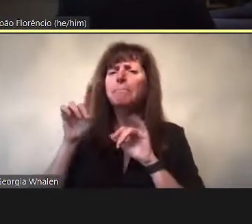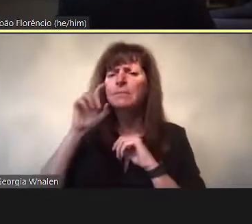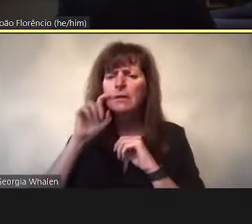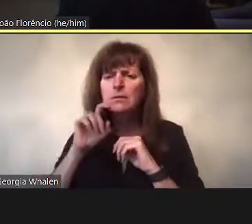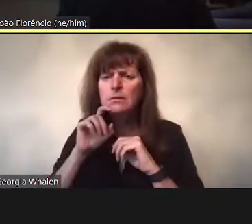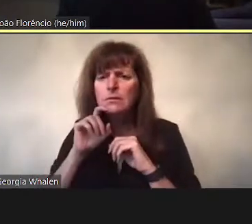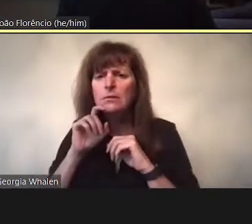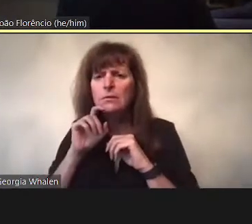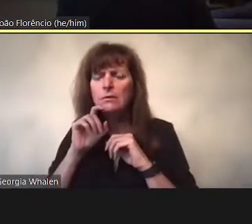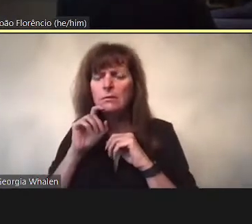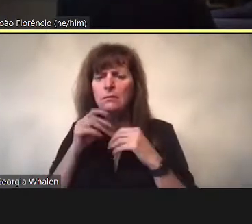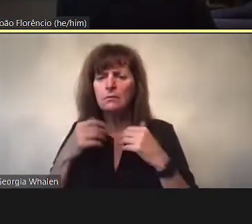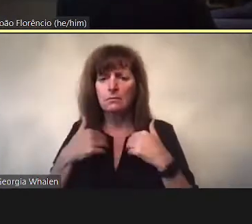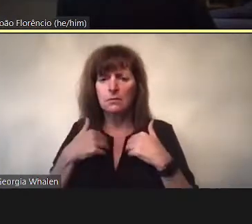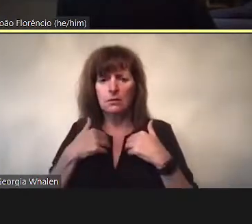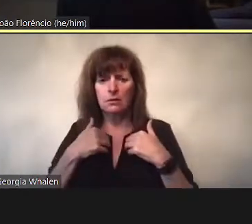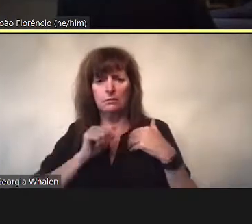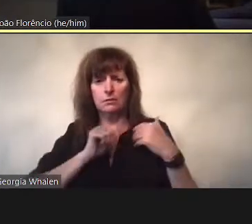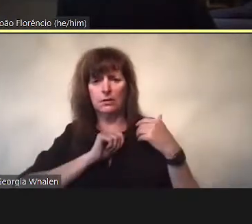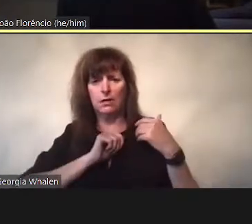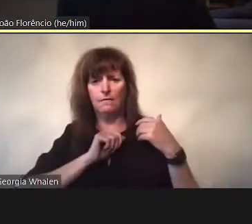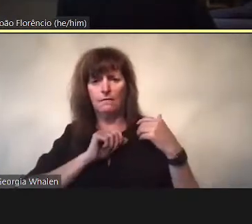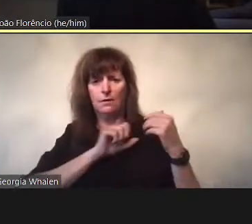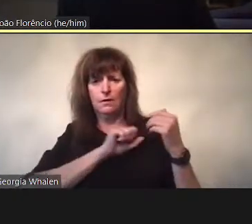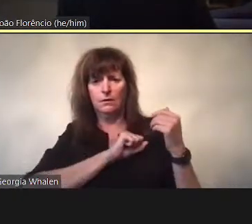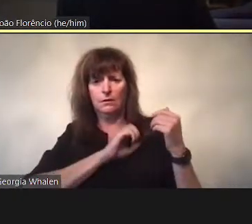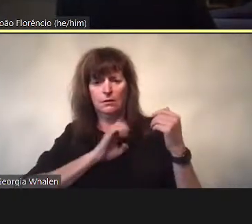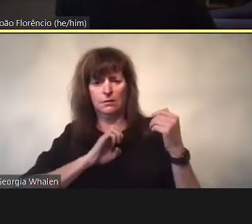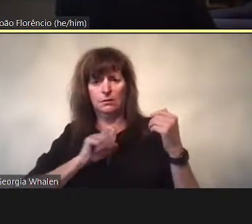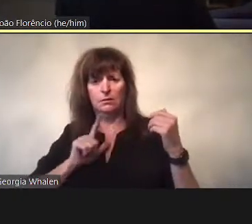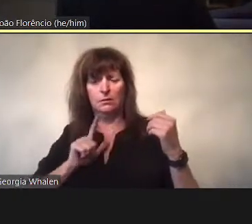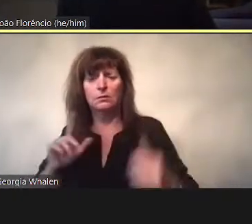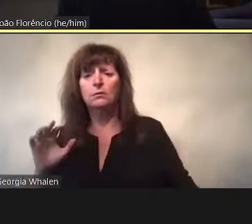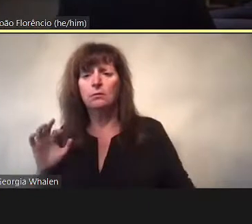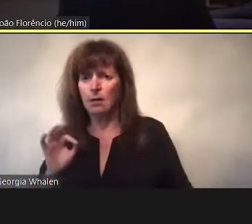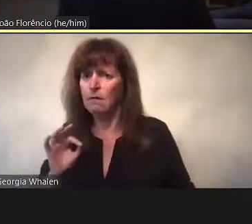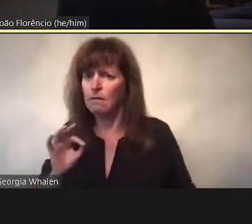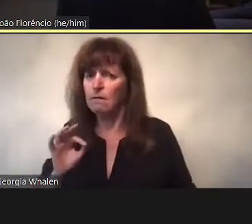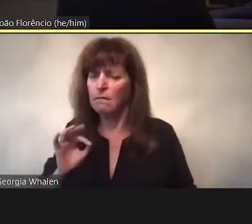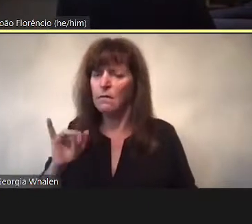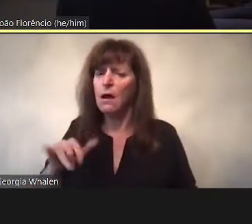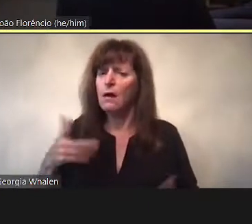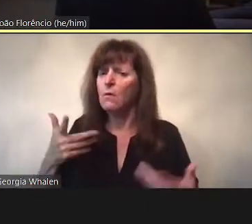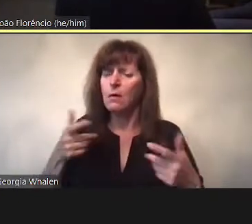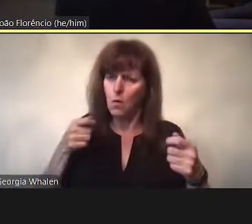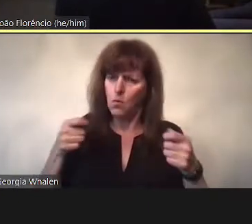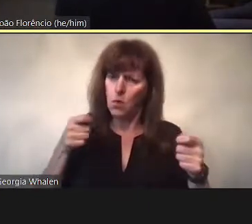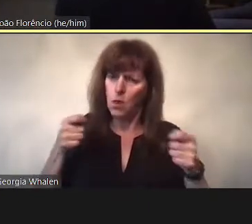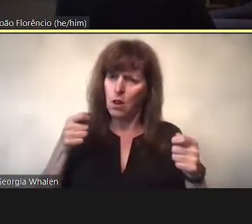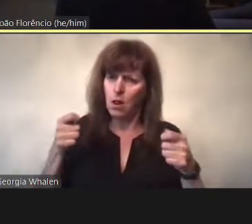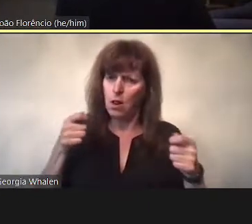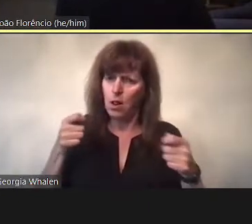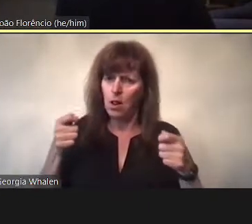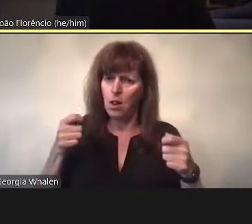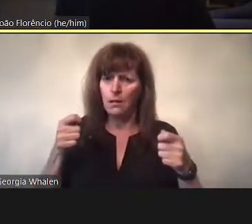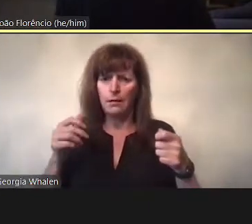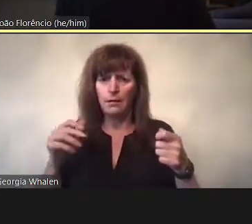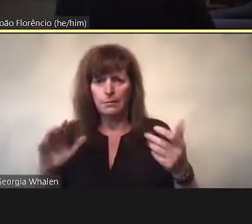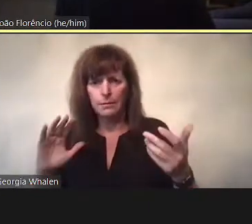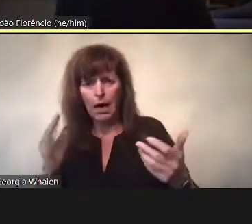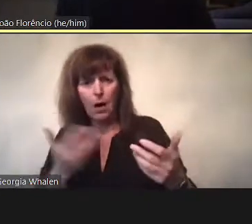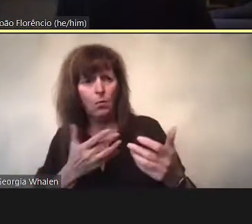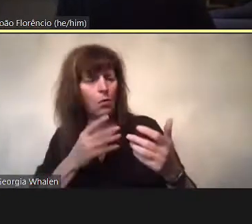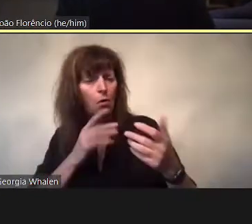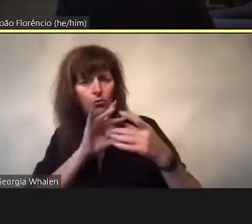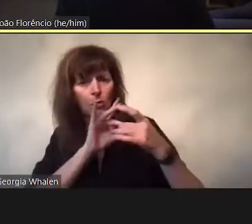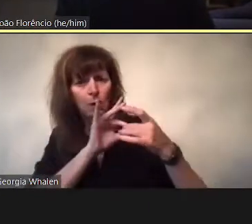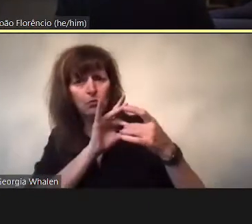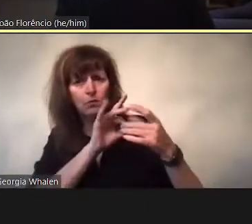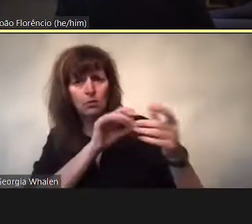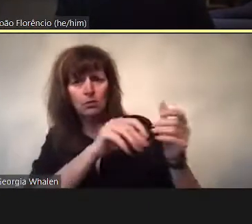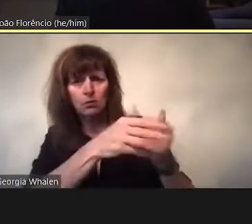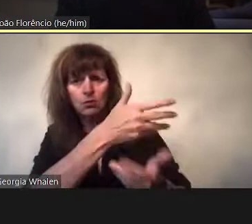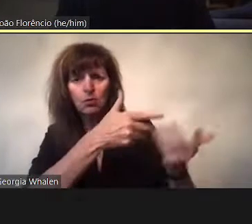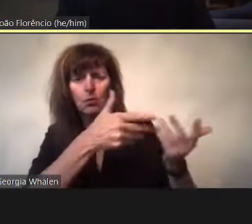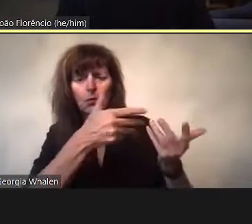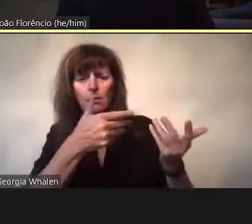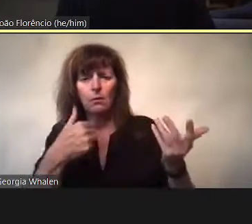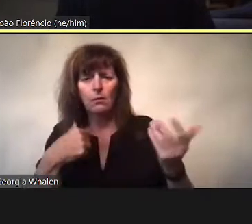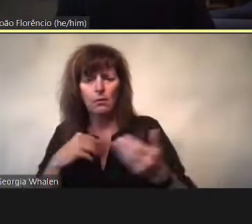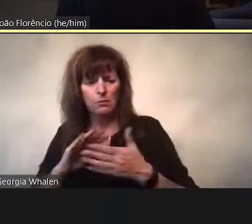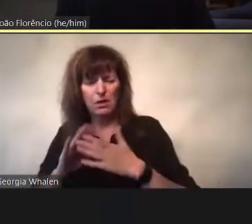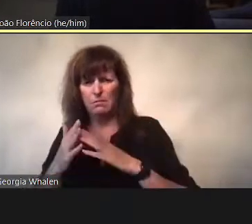one works at the liminal, one plays with the liminoid.